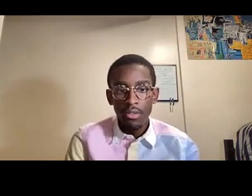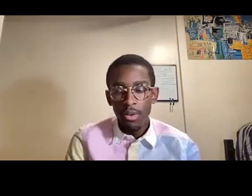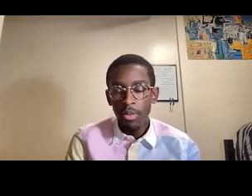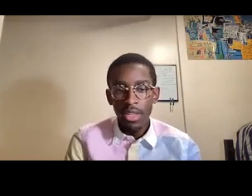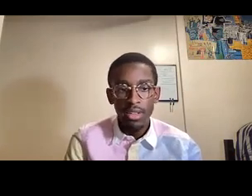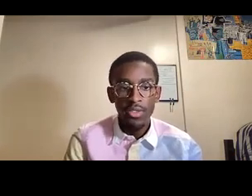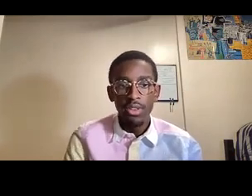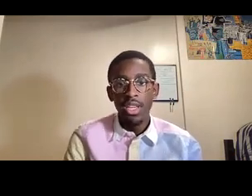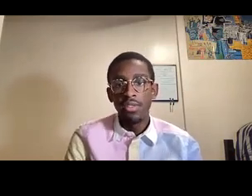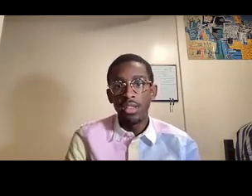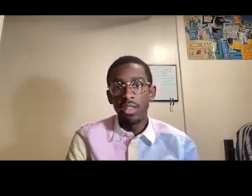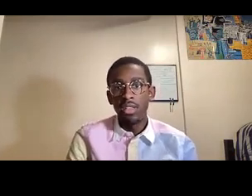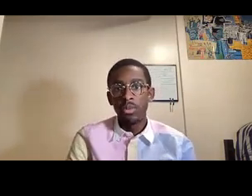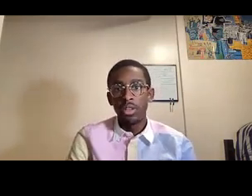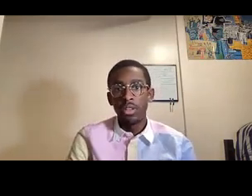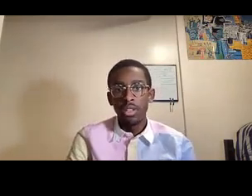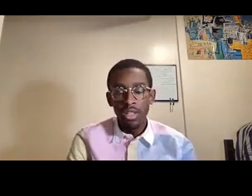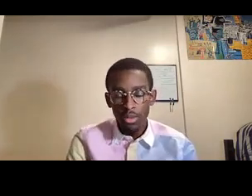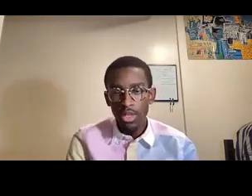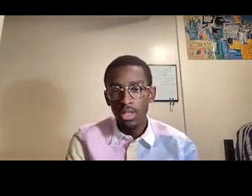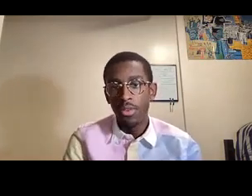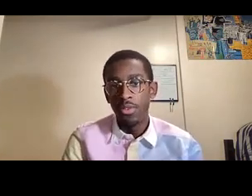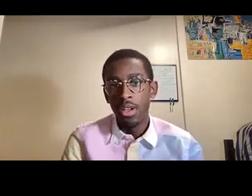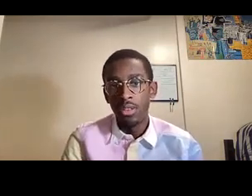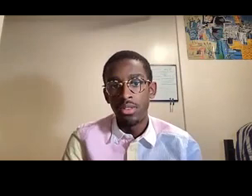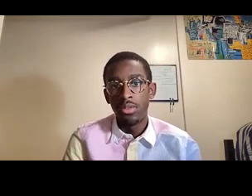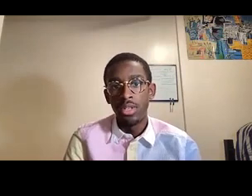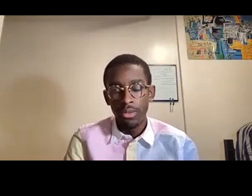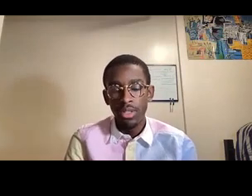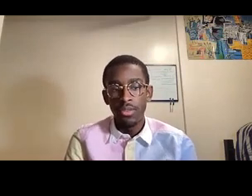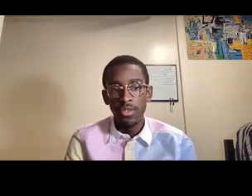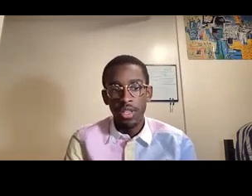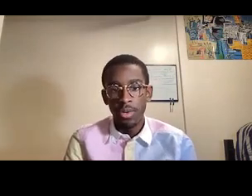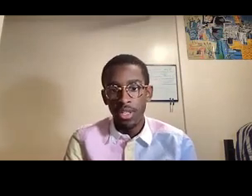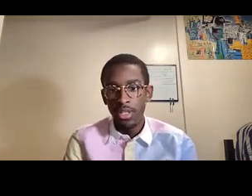for Mike certain days like these where he really feels honored, where he really feels celebrated,